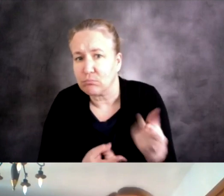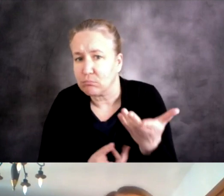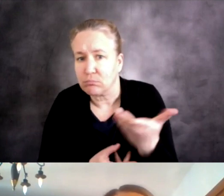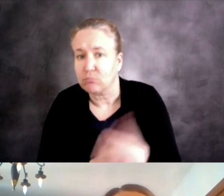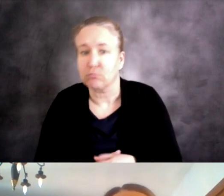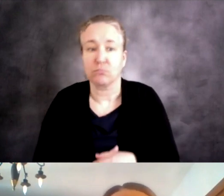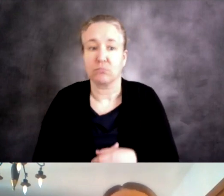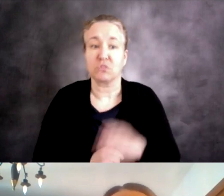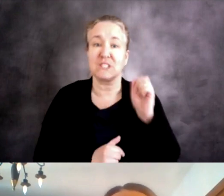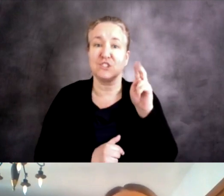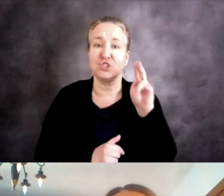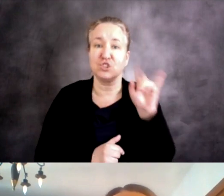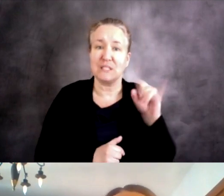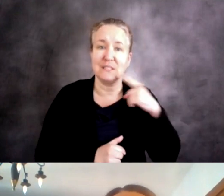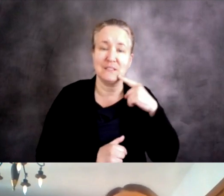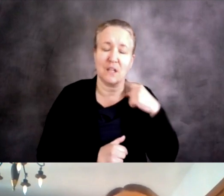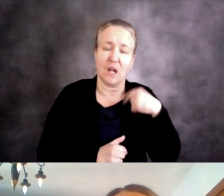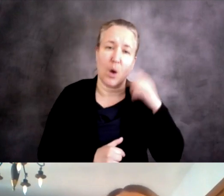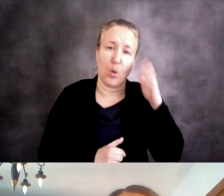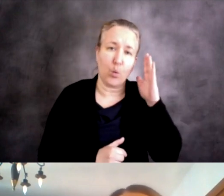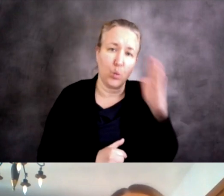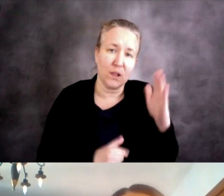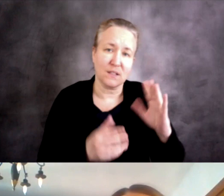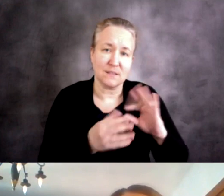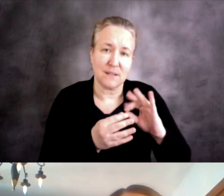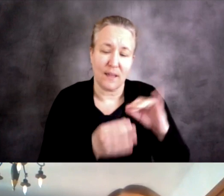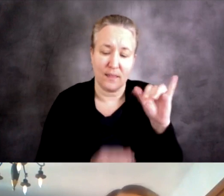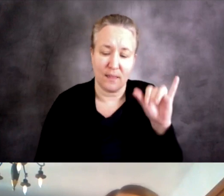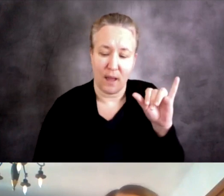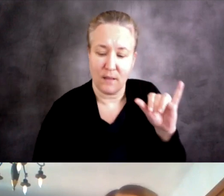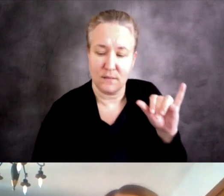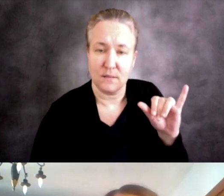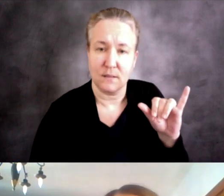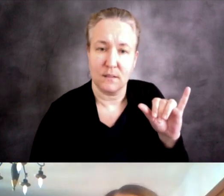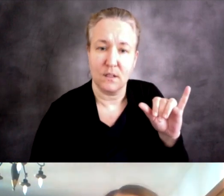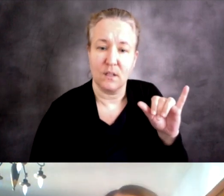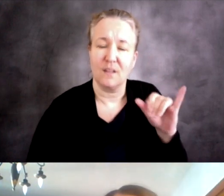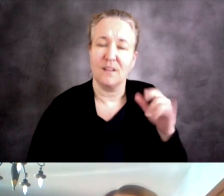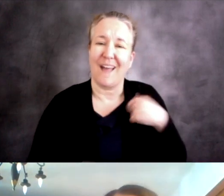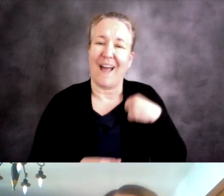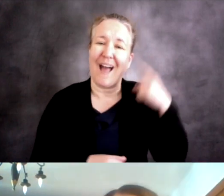I will say that I think it's difficult for parents